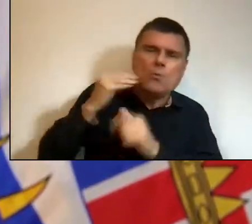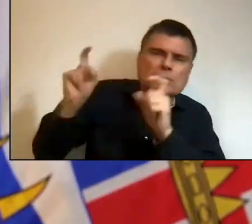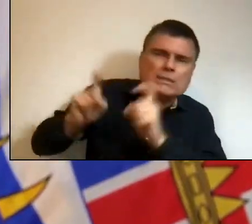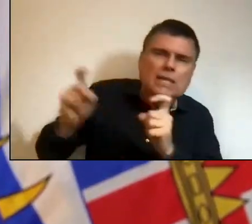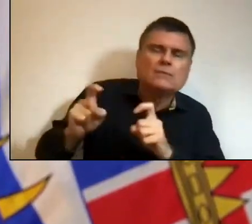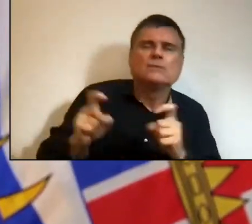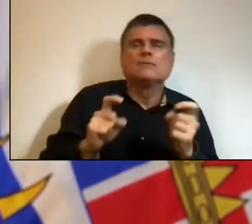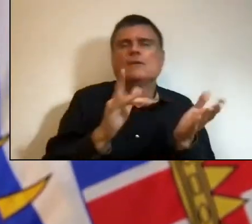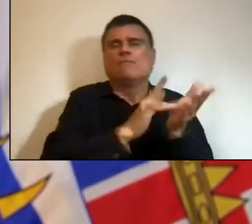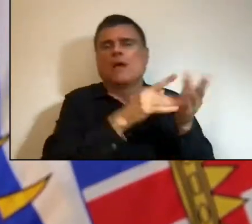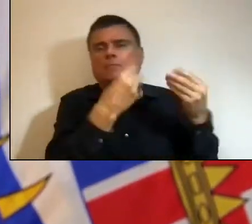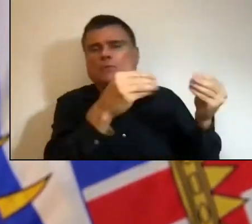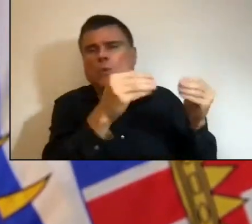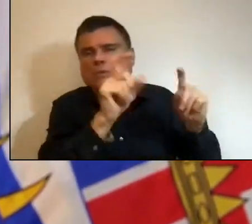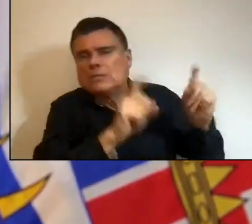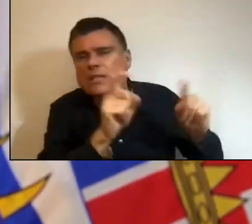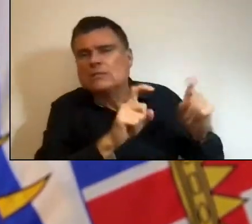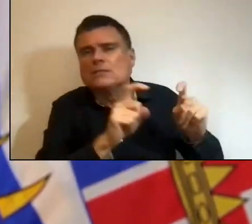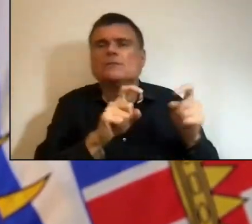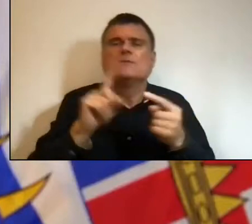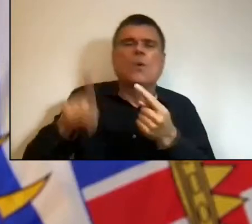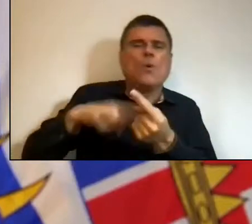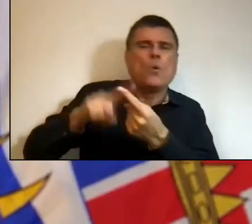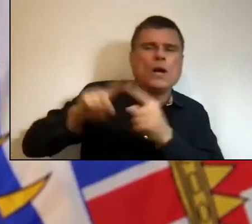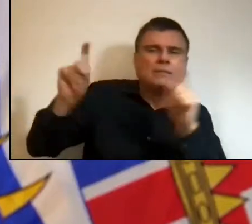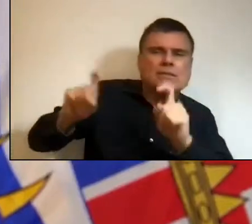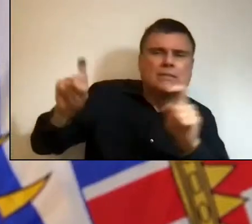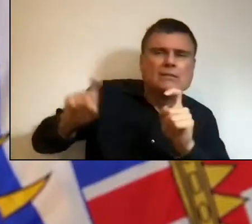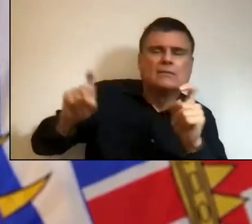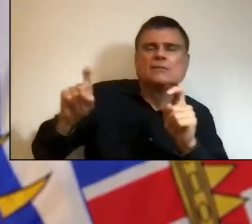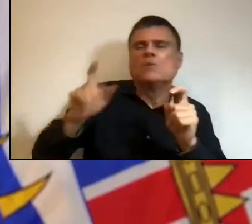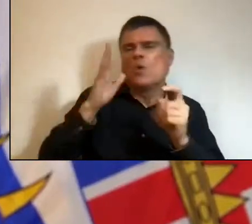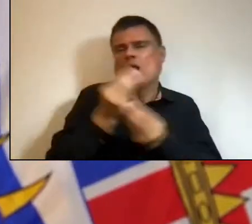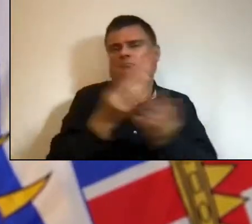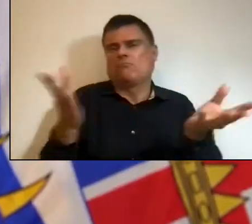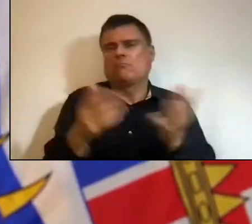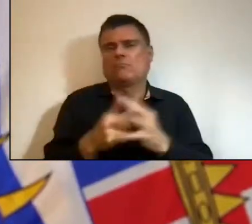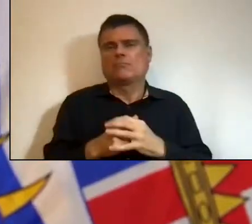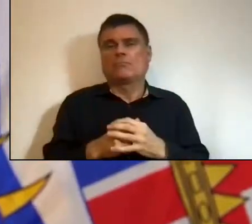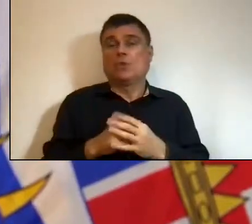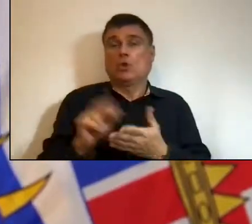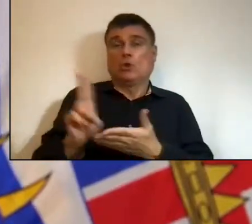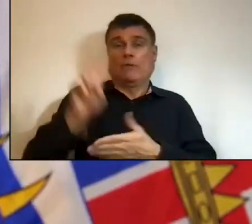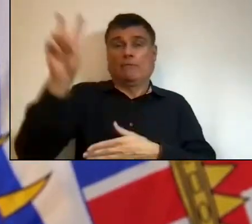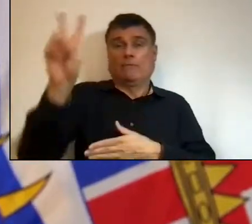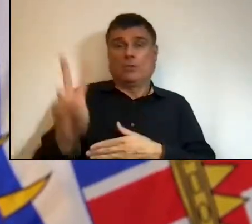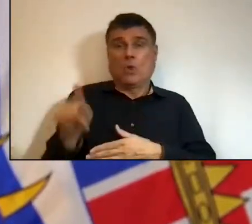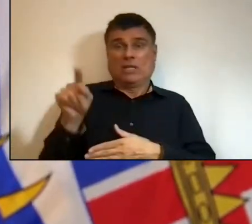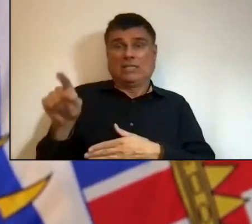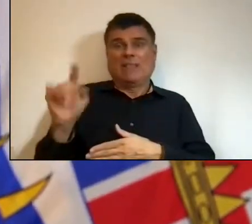work that we've been doing it you Vic has has been a along those lines to support people to